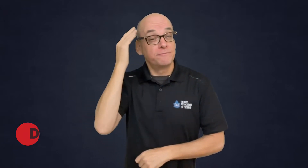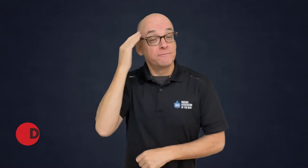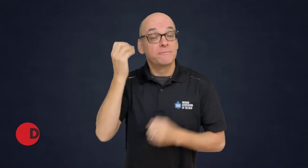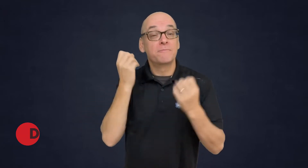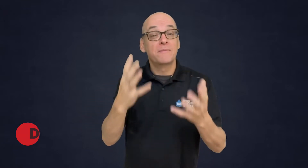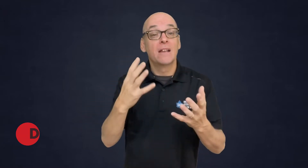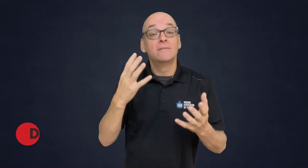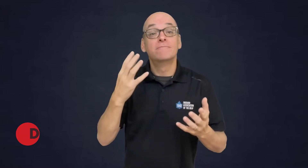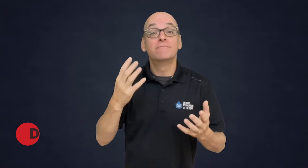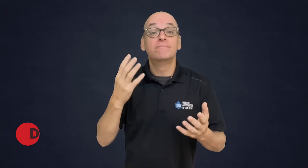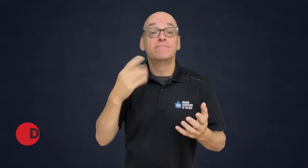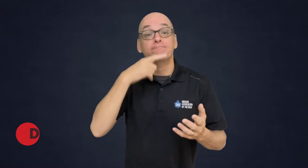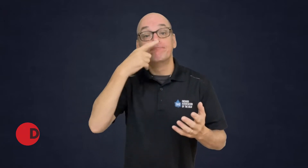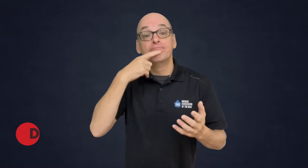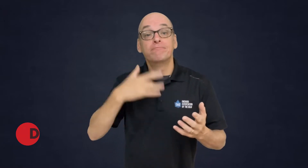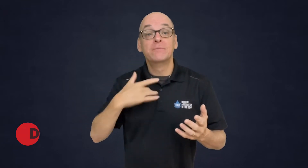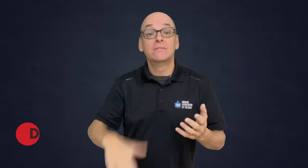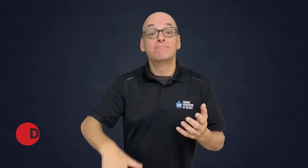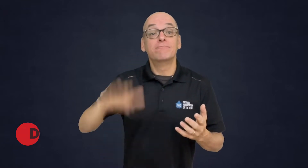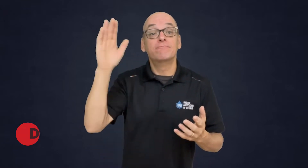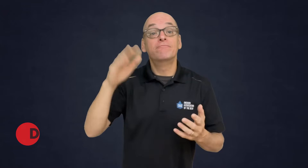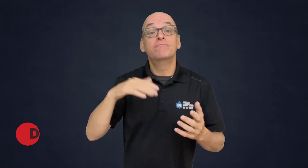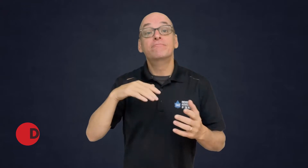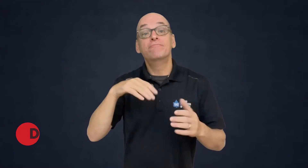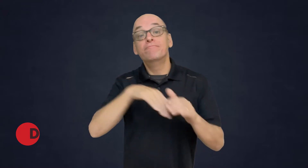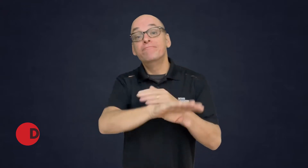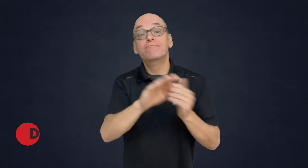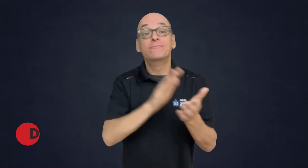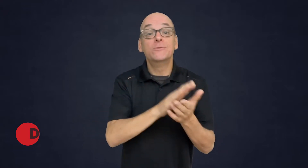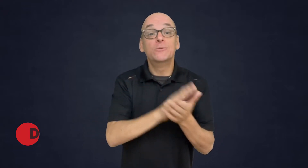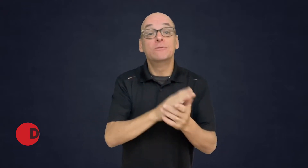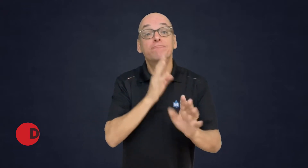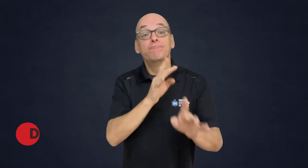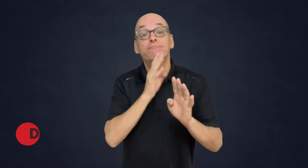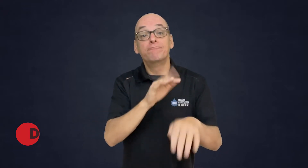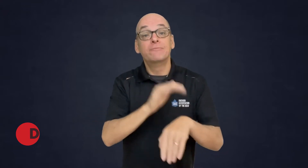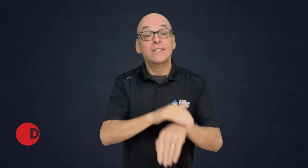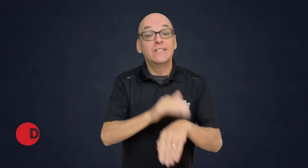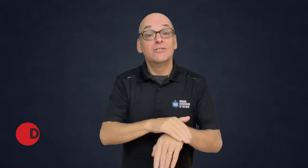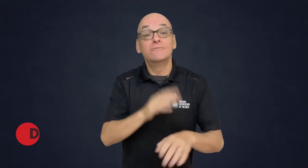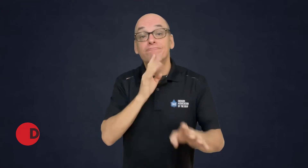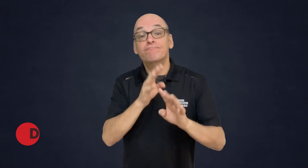You know many hearing grow up and go to school speak English.